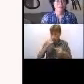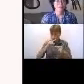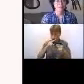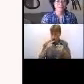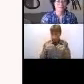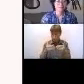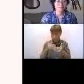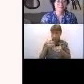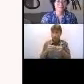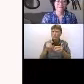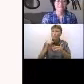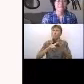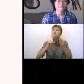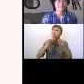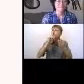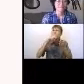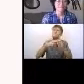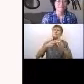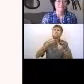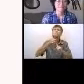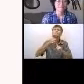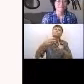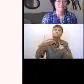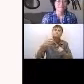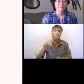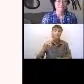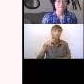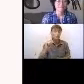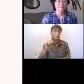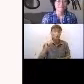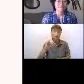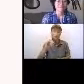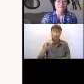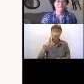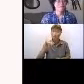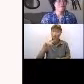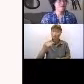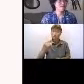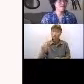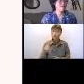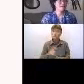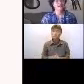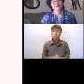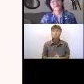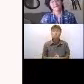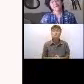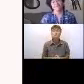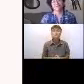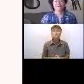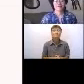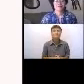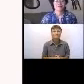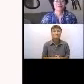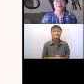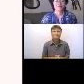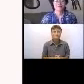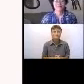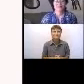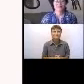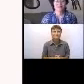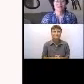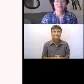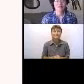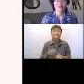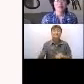is racialized? Now kind of... Yeah, great. The process by which societies